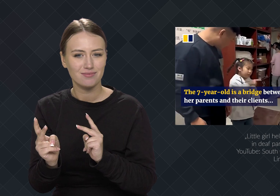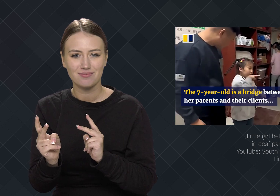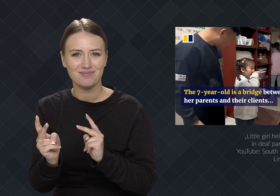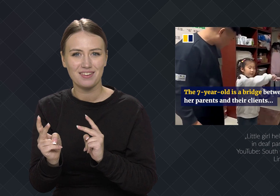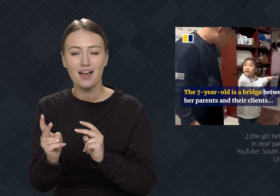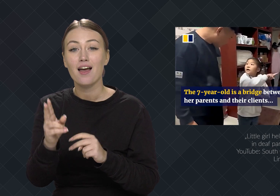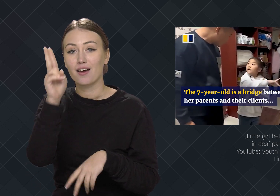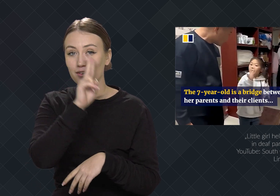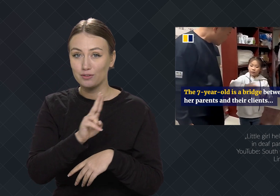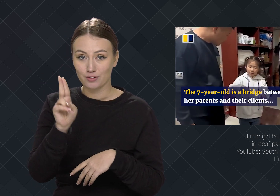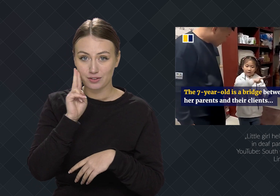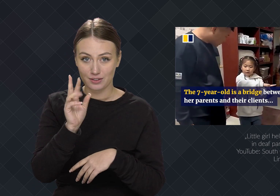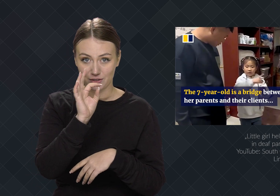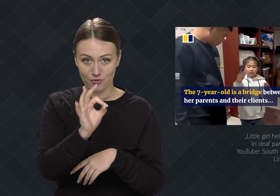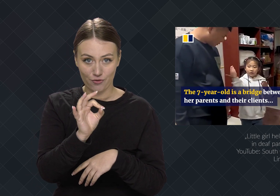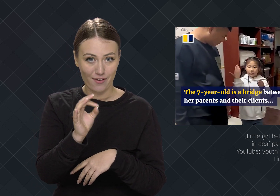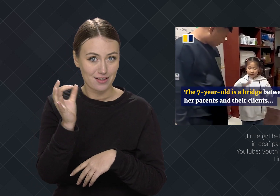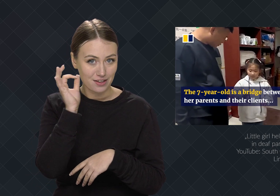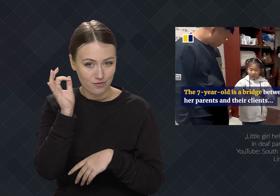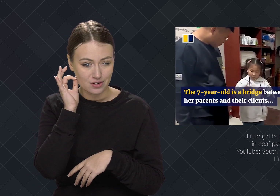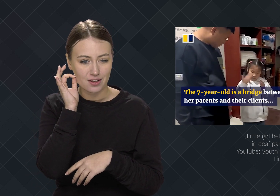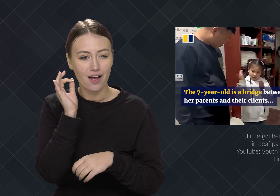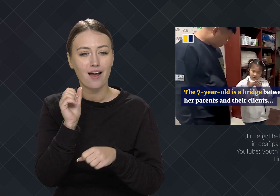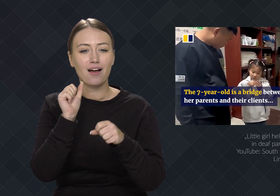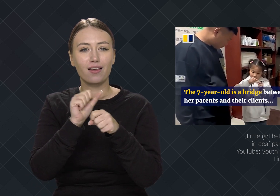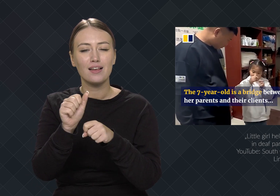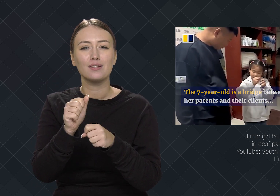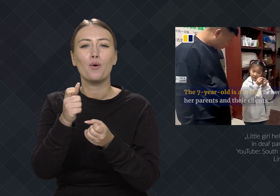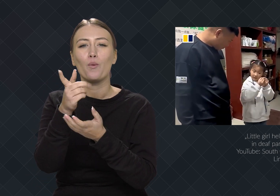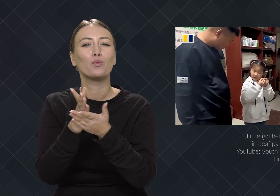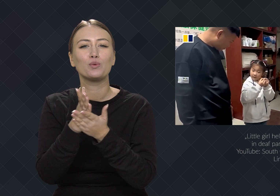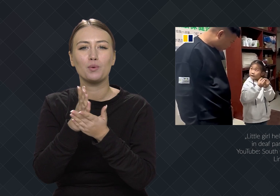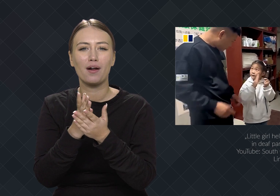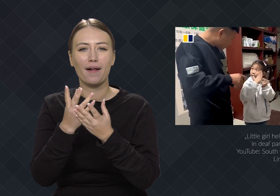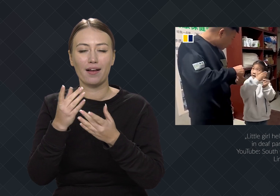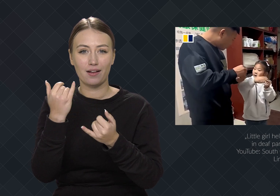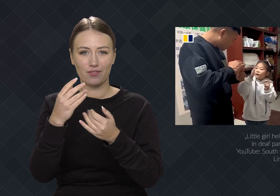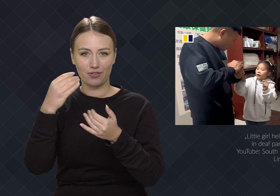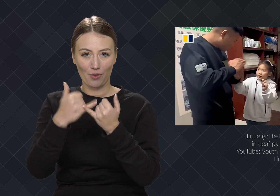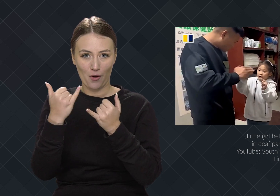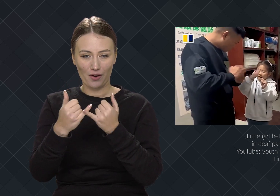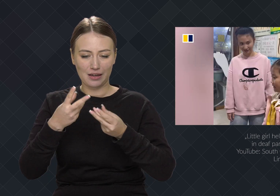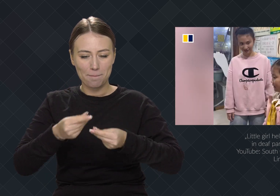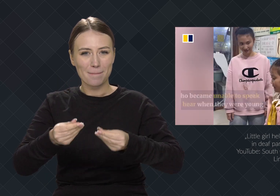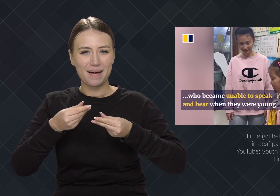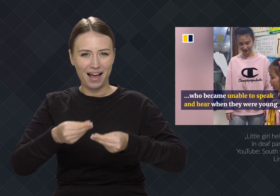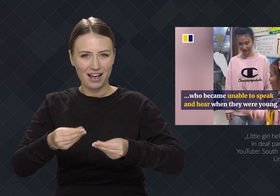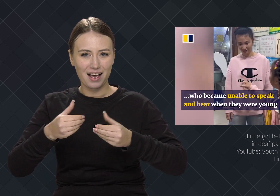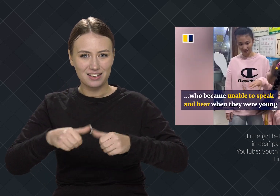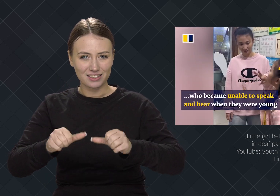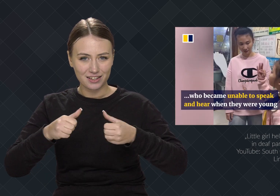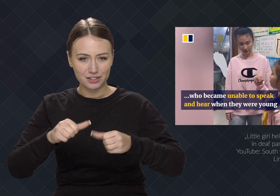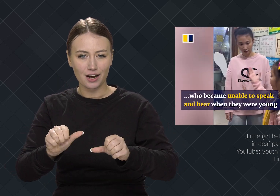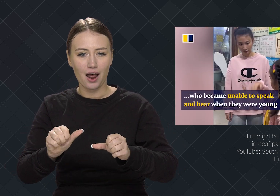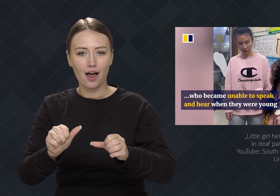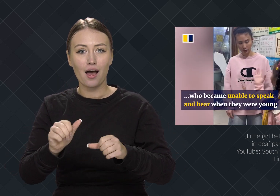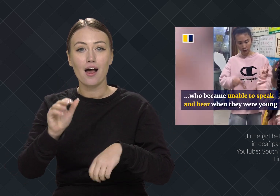The parents of this girl run foot massage services.